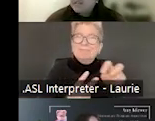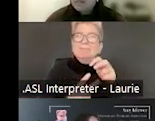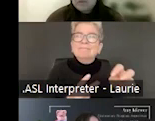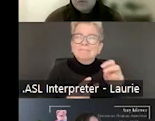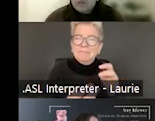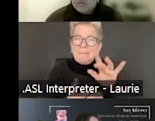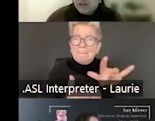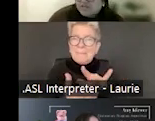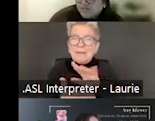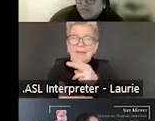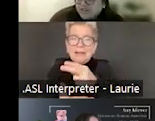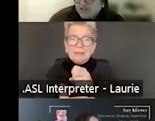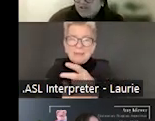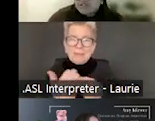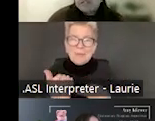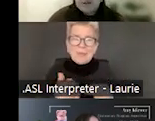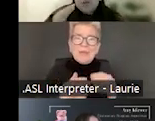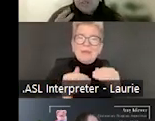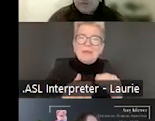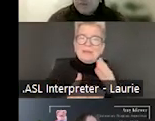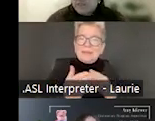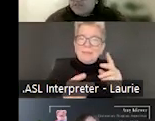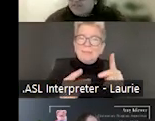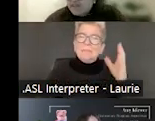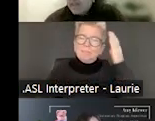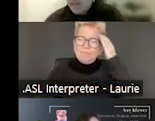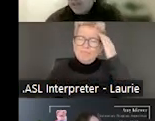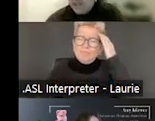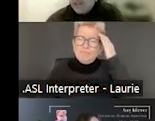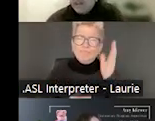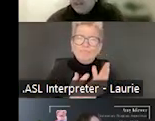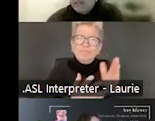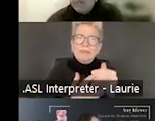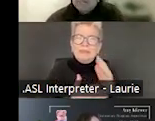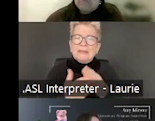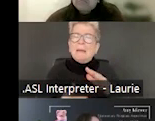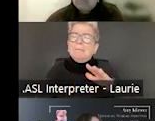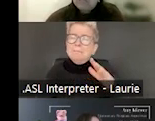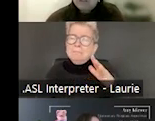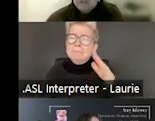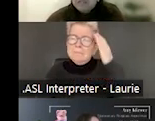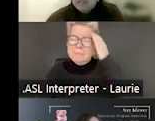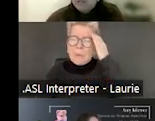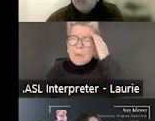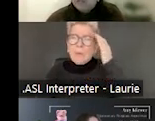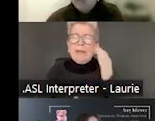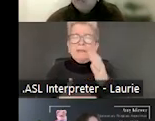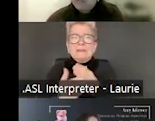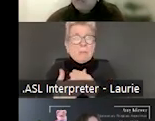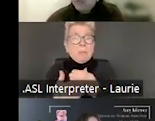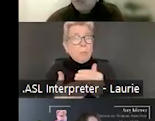some people are very familiar, somewhat familiar, and some it's new; so we